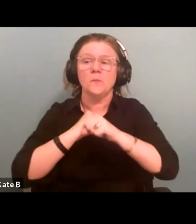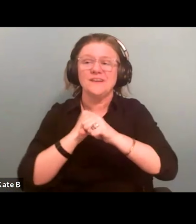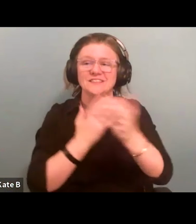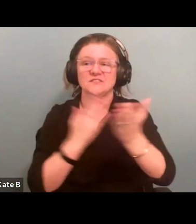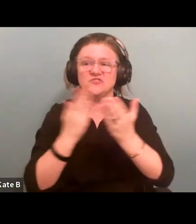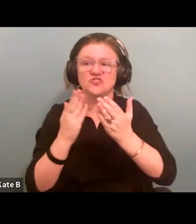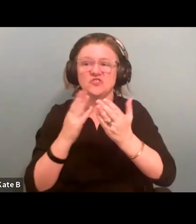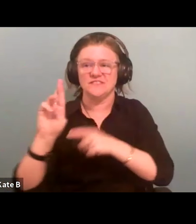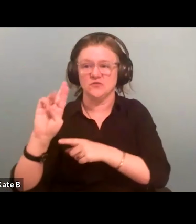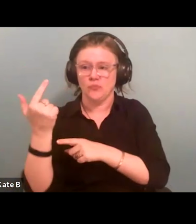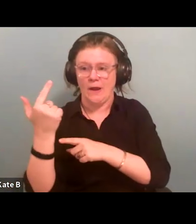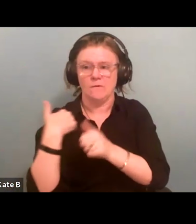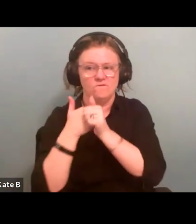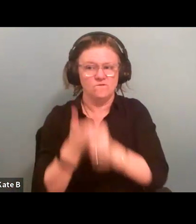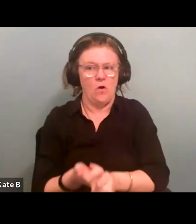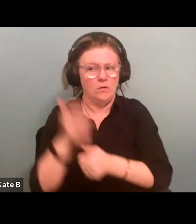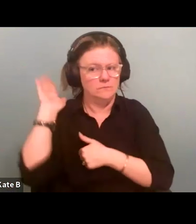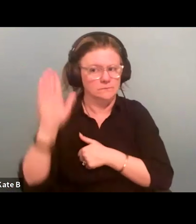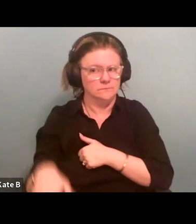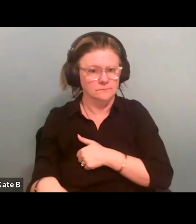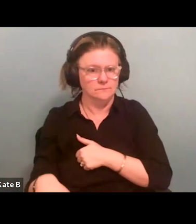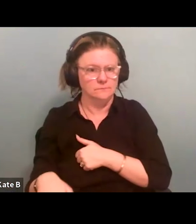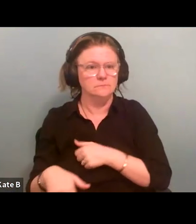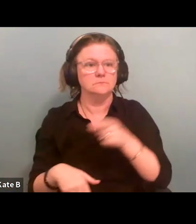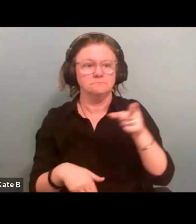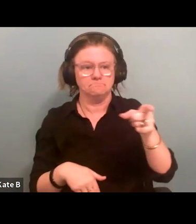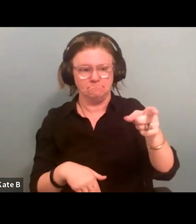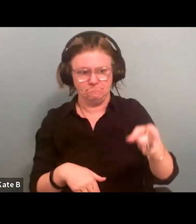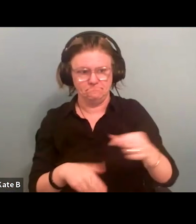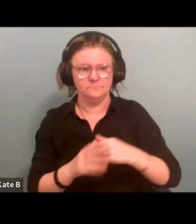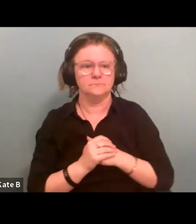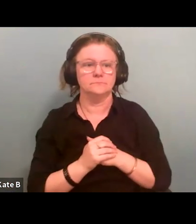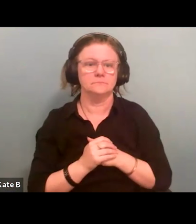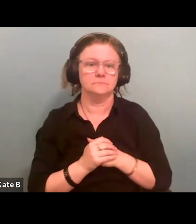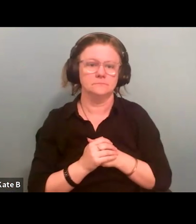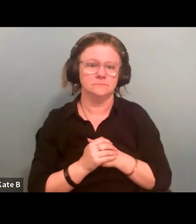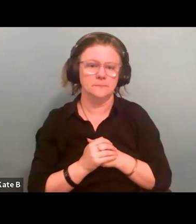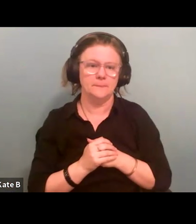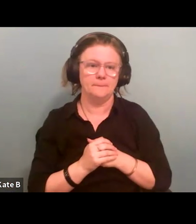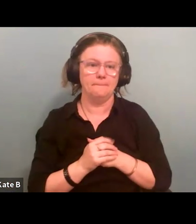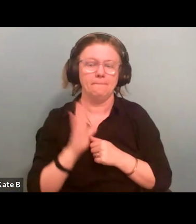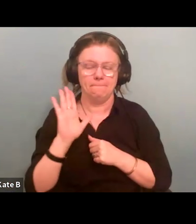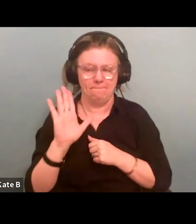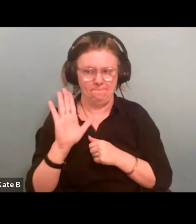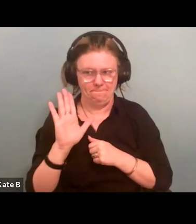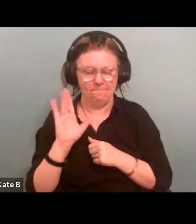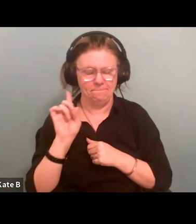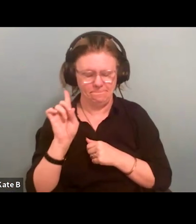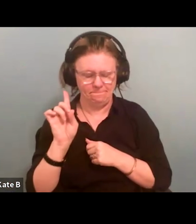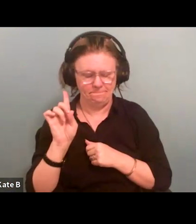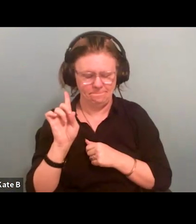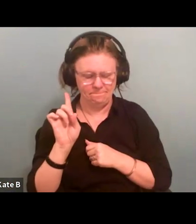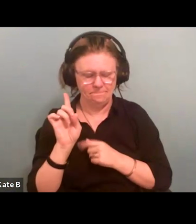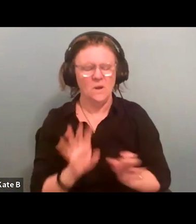throughout the Commonwealth. And that resource is available to you. Before I go on, one important note--